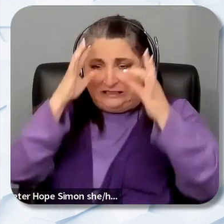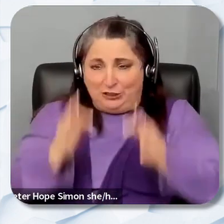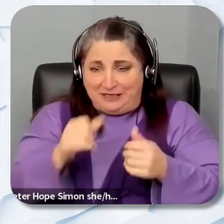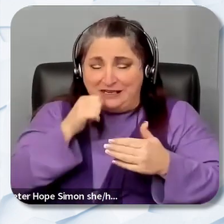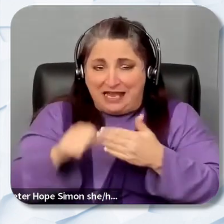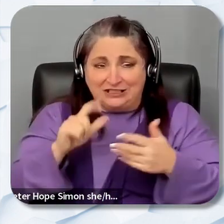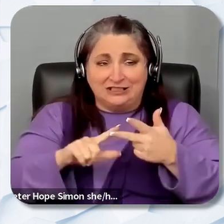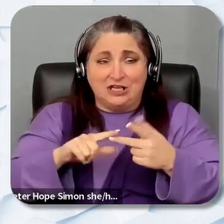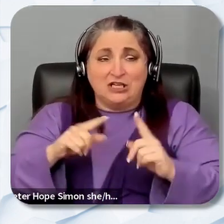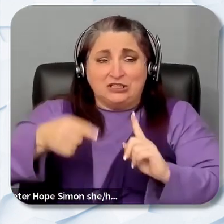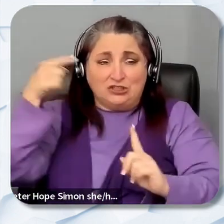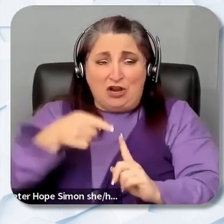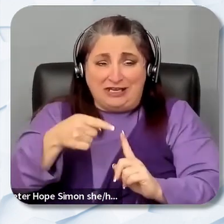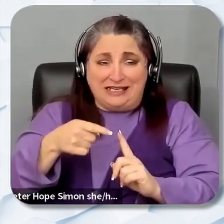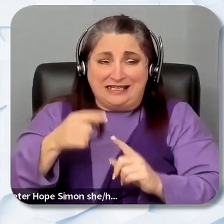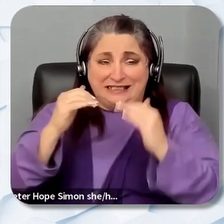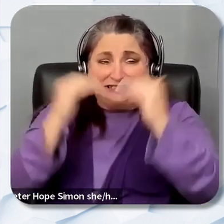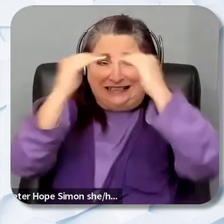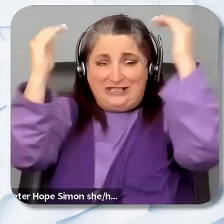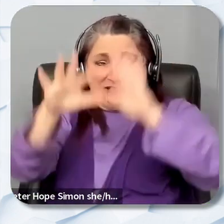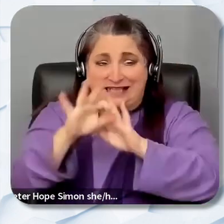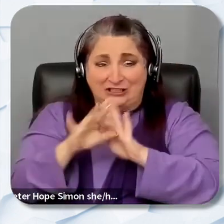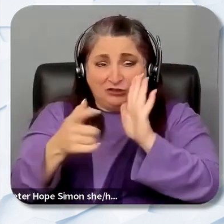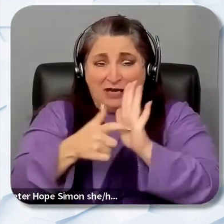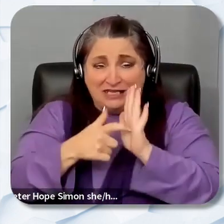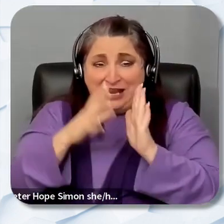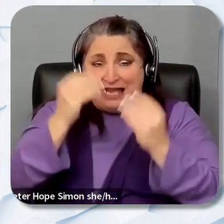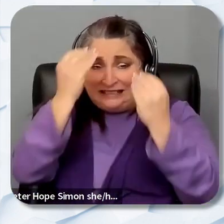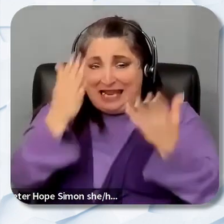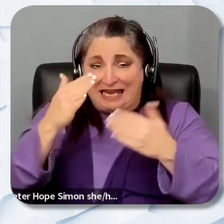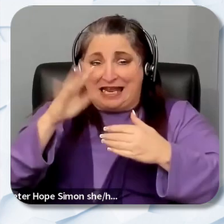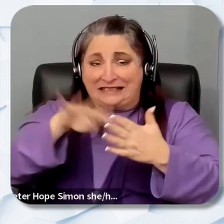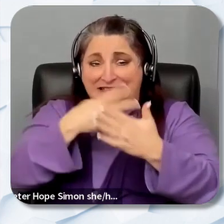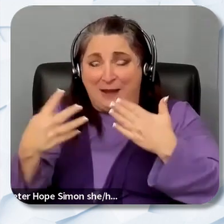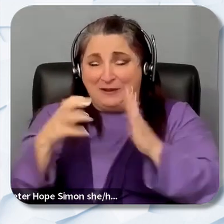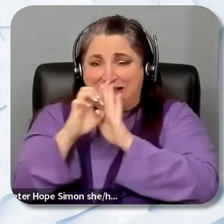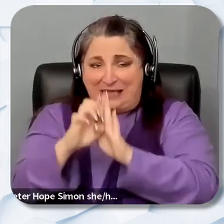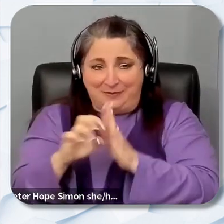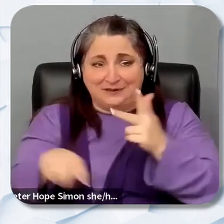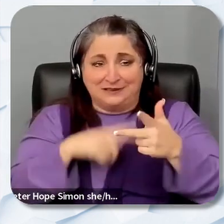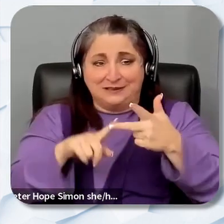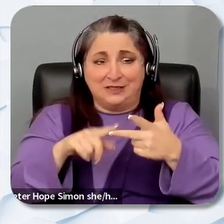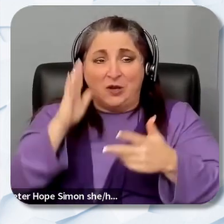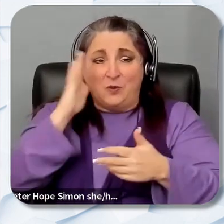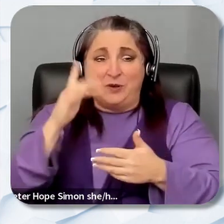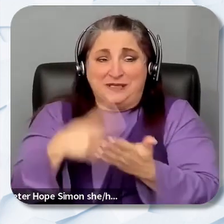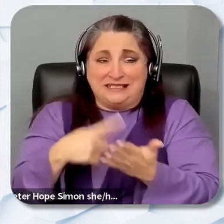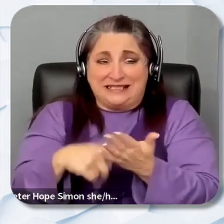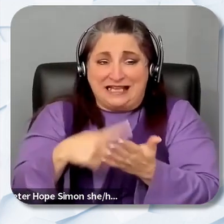tier selection criteria and data table examples. We'll be going over the timeline and due dates